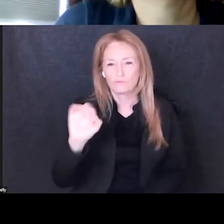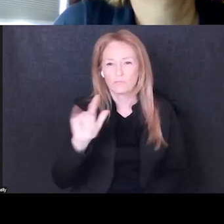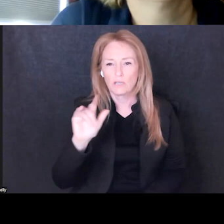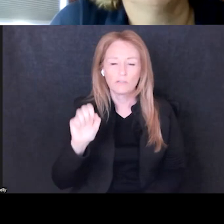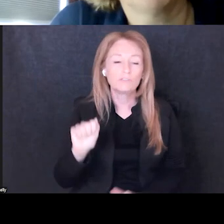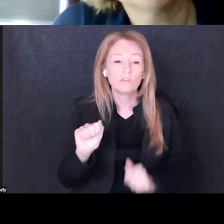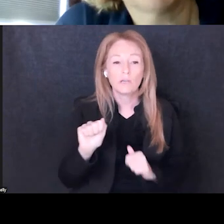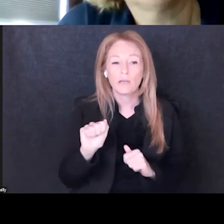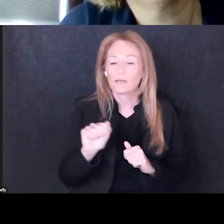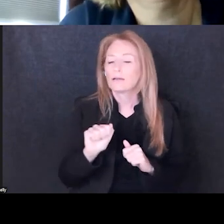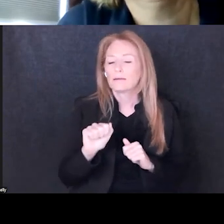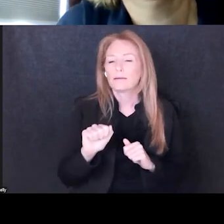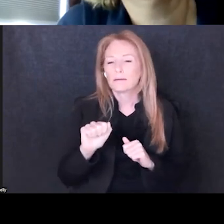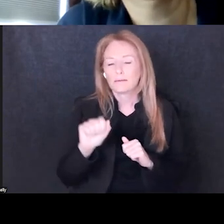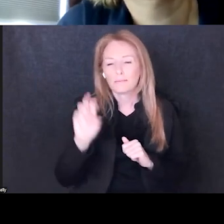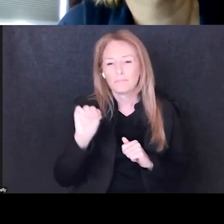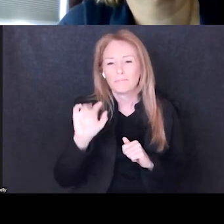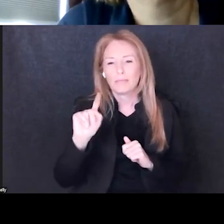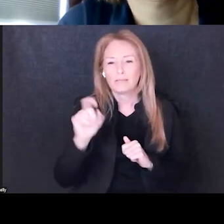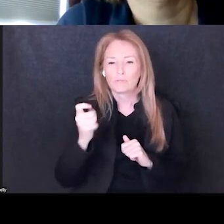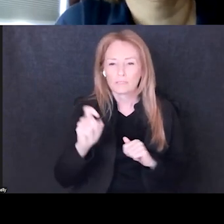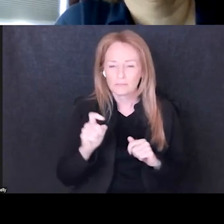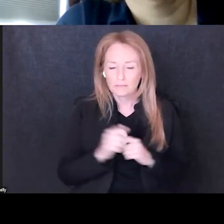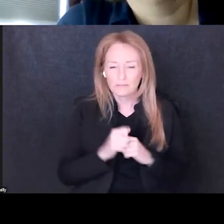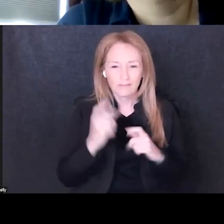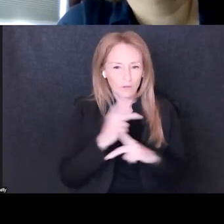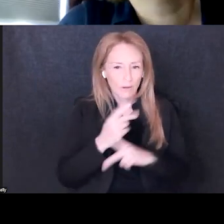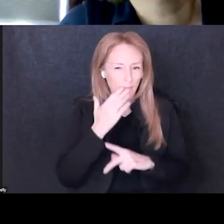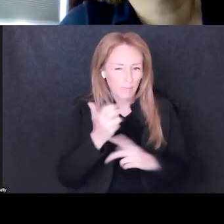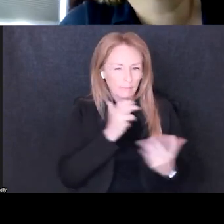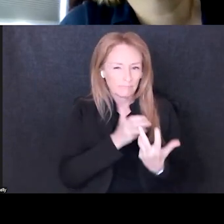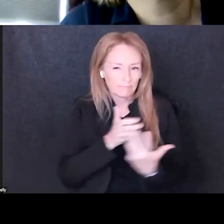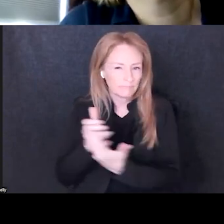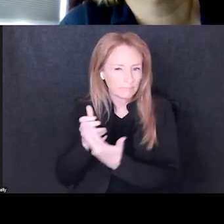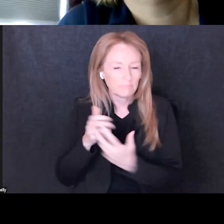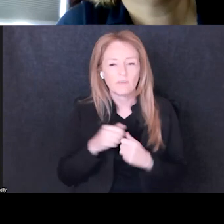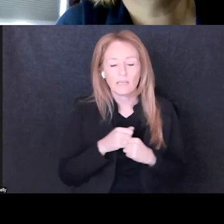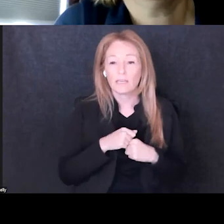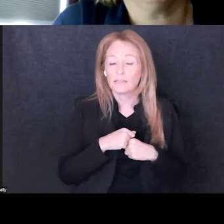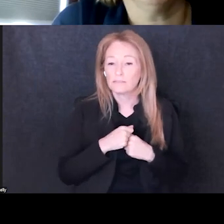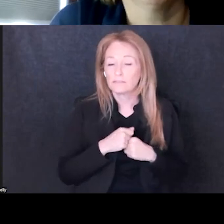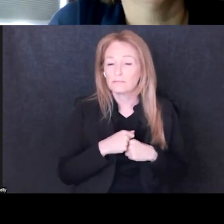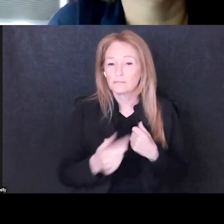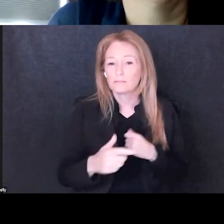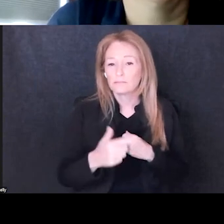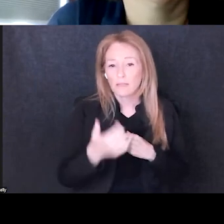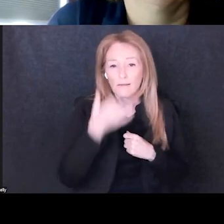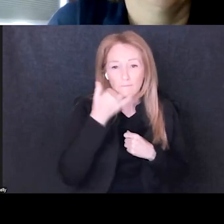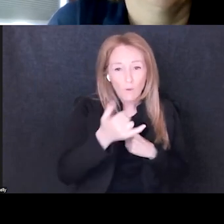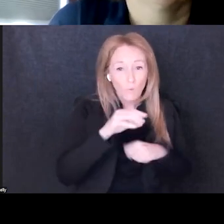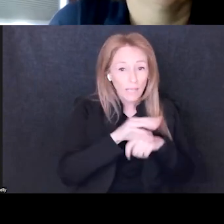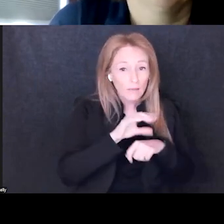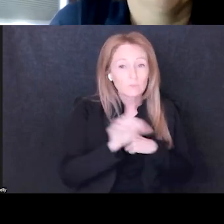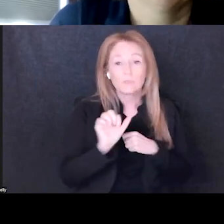DETERMINE THE BEST FIT IN TERMS OF PHONE COUNSELLING OR CIVILIAN